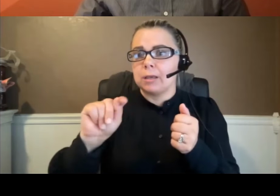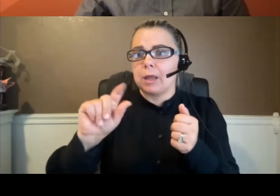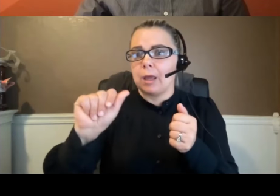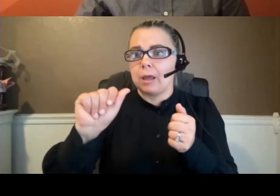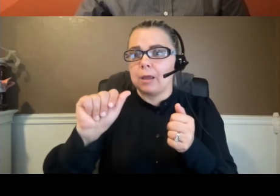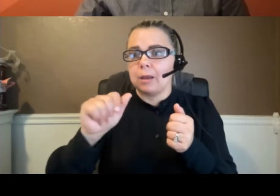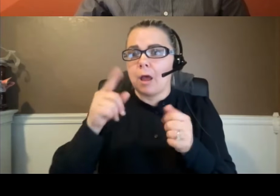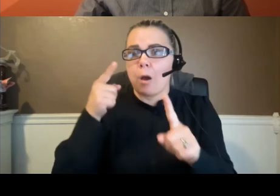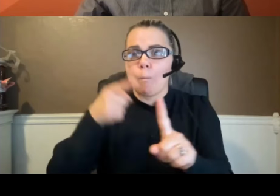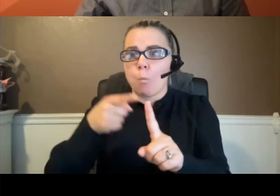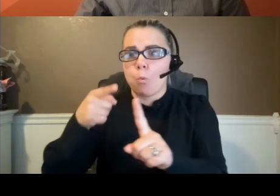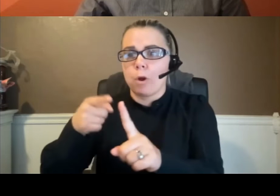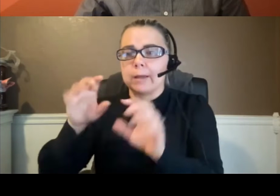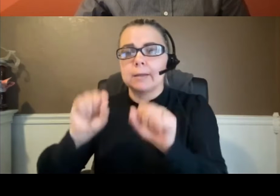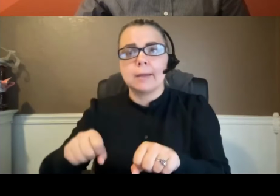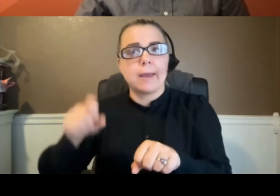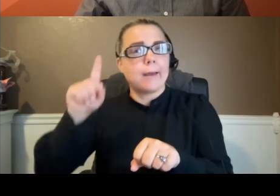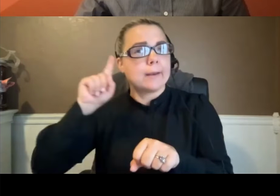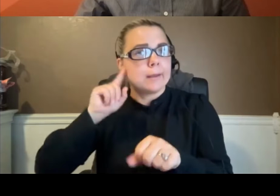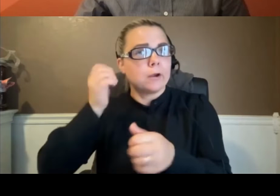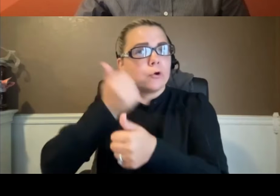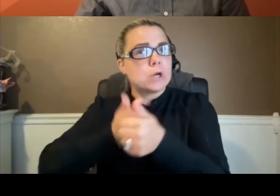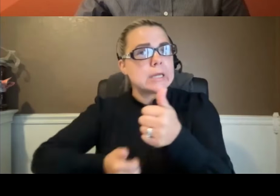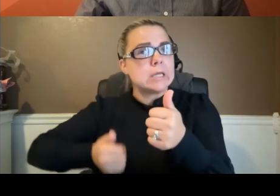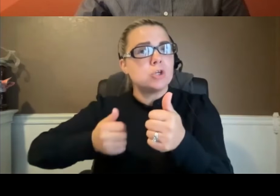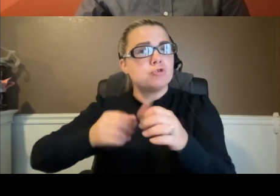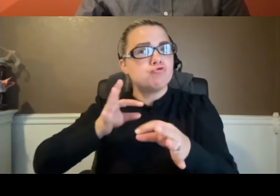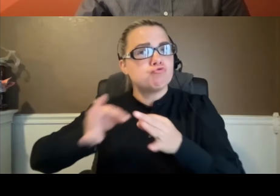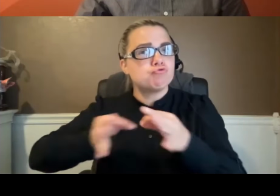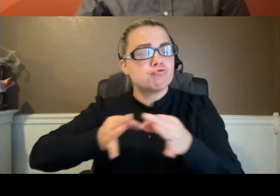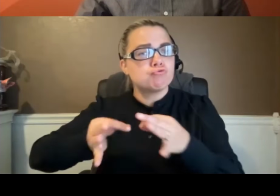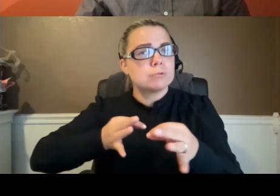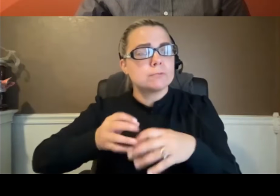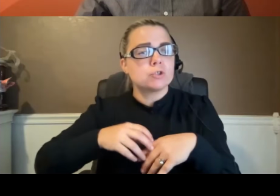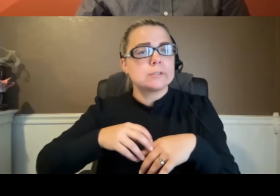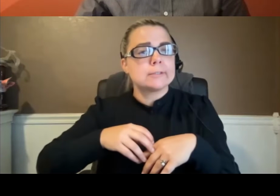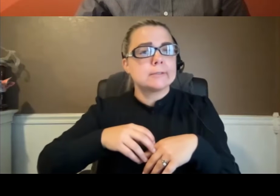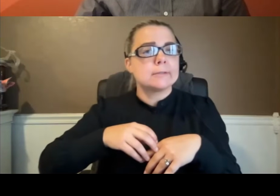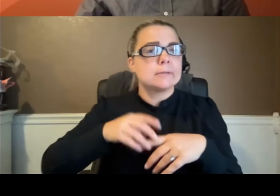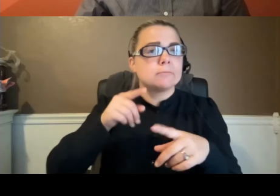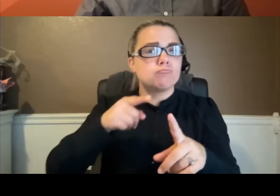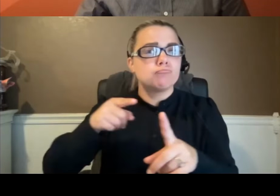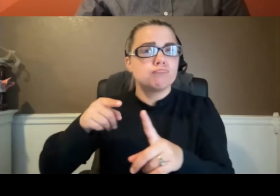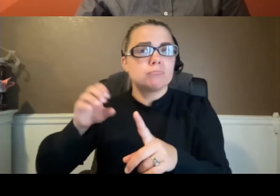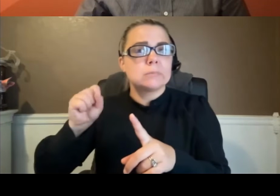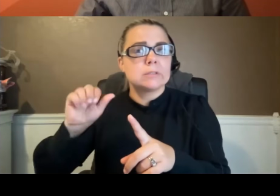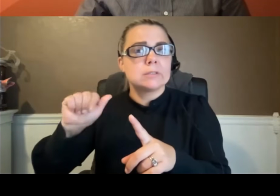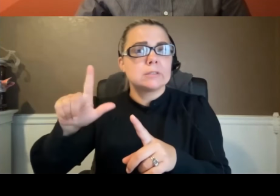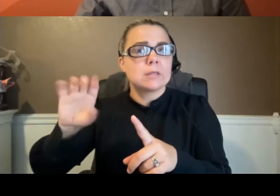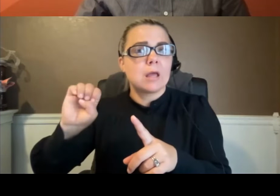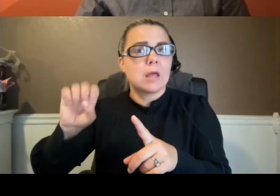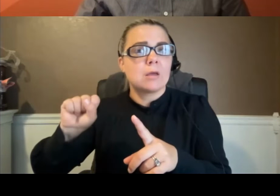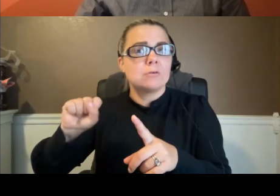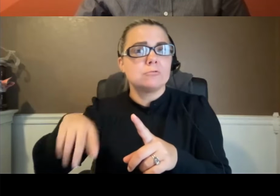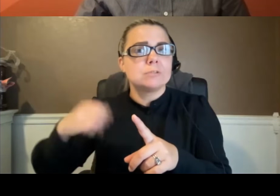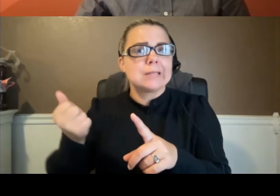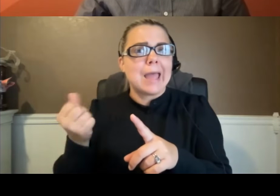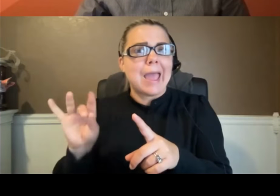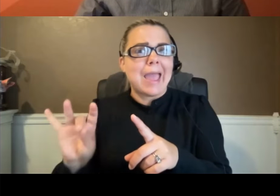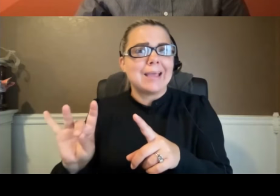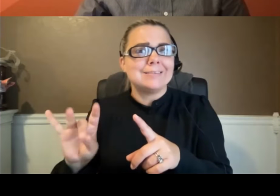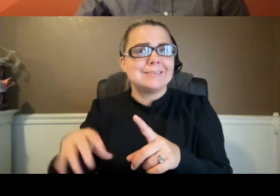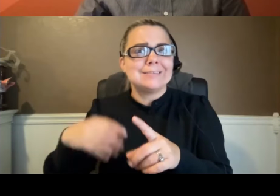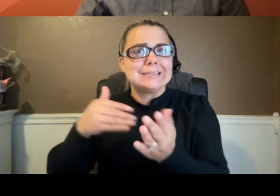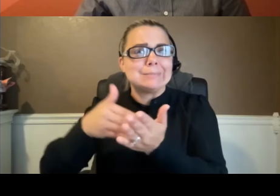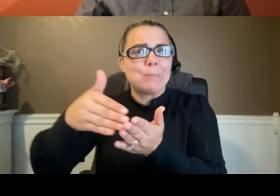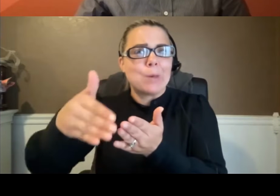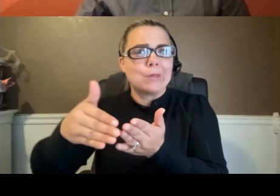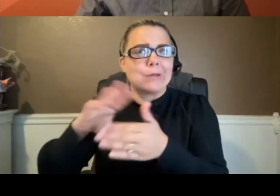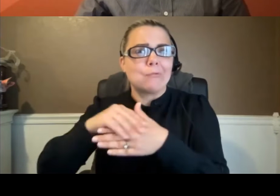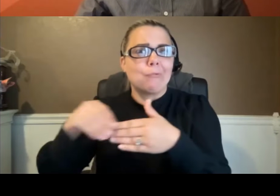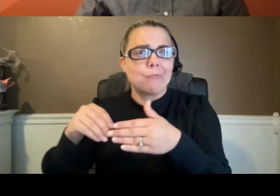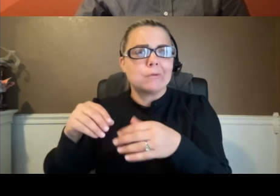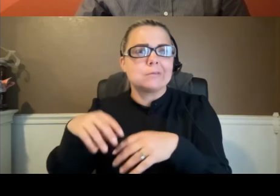data behind each slice of the donut. [Screen reader]: Product caratera. Sales 13,815,307.89 11.64 percent.